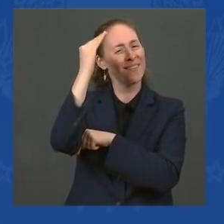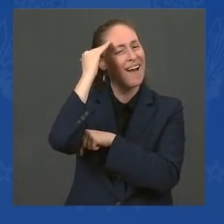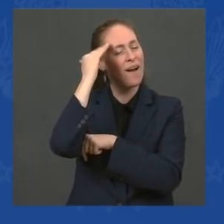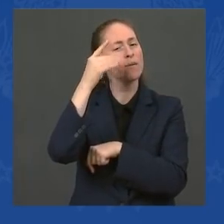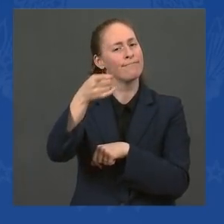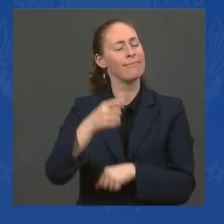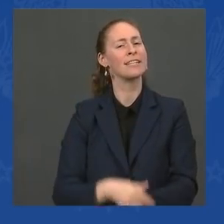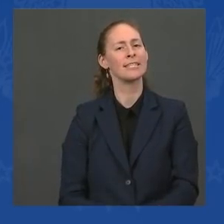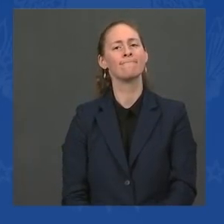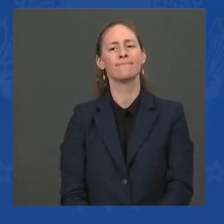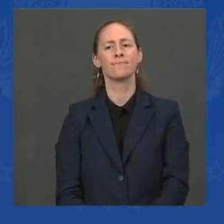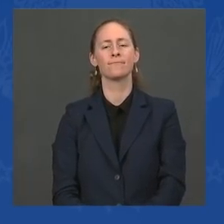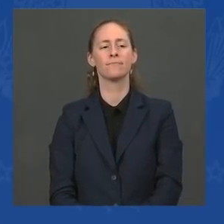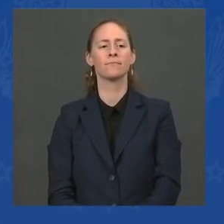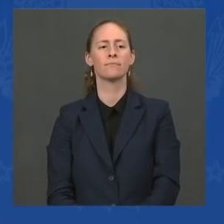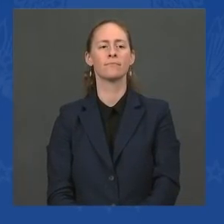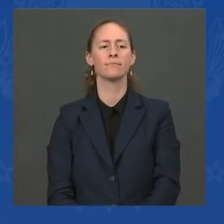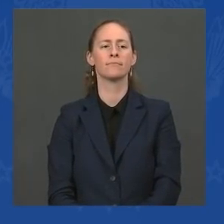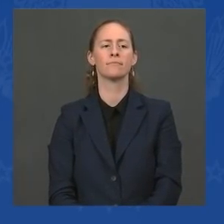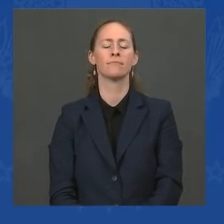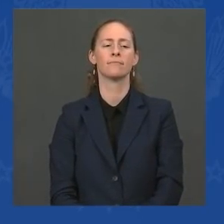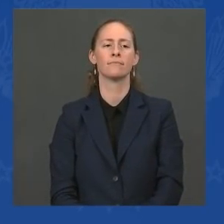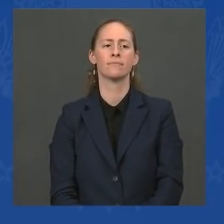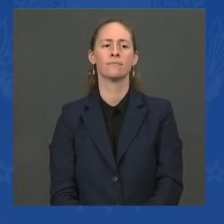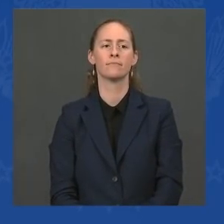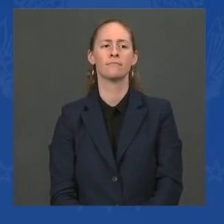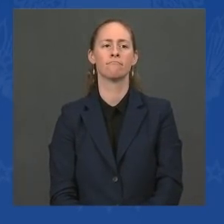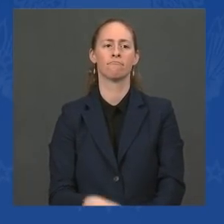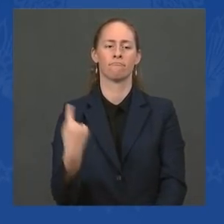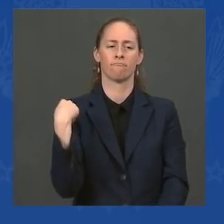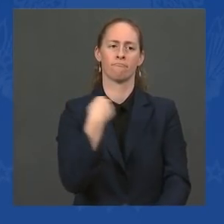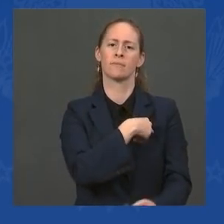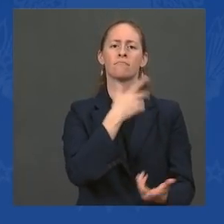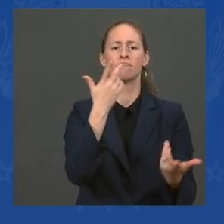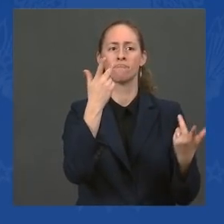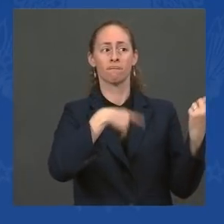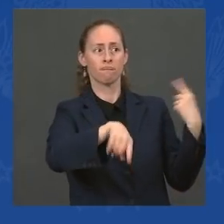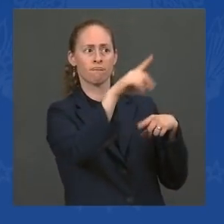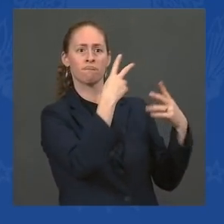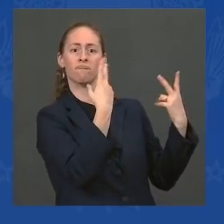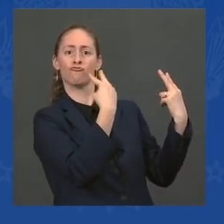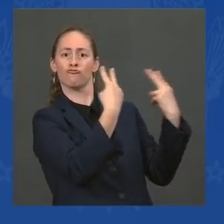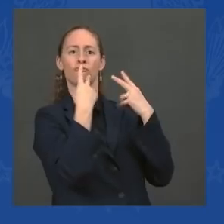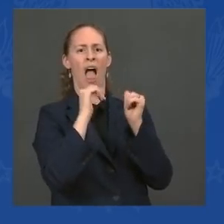we are not only being measured in terms of our strength and our reliability,